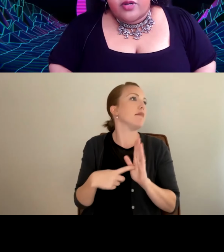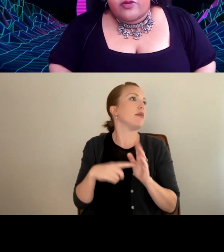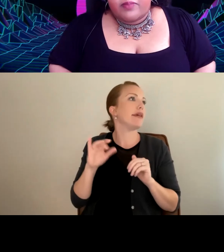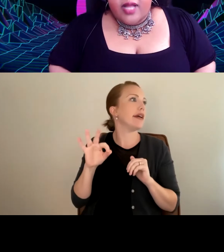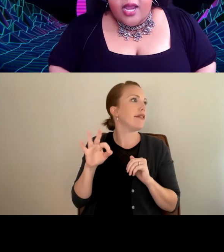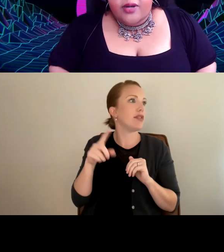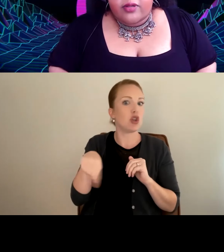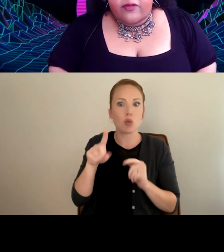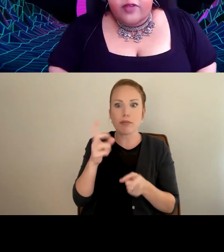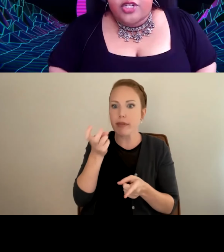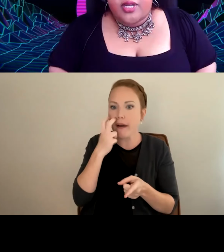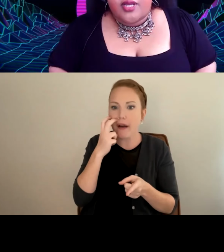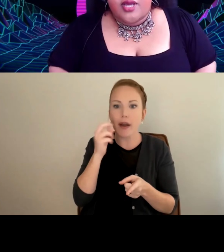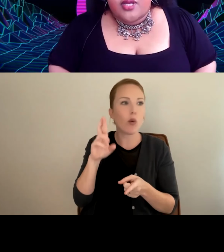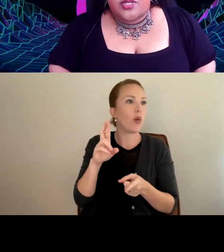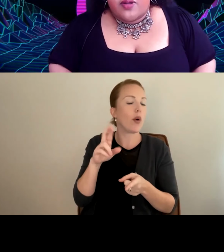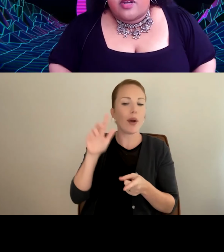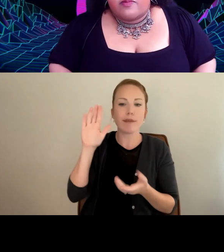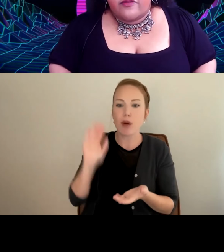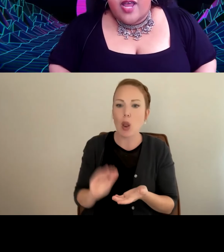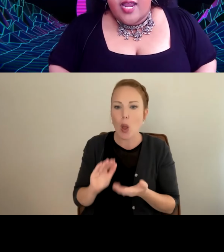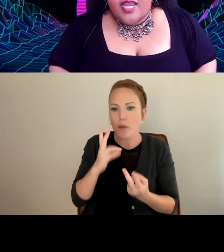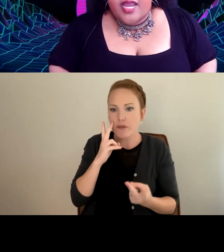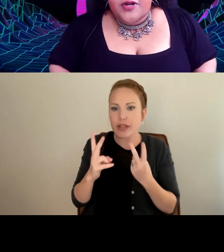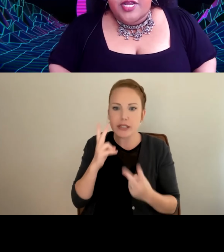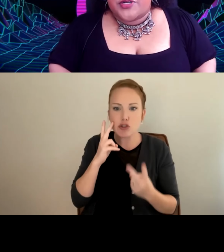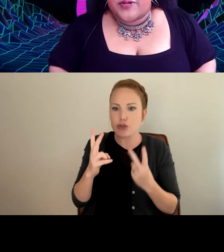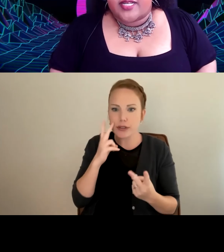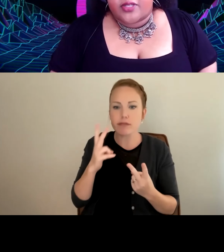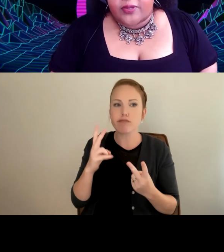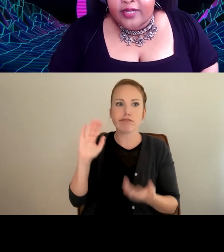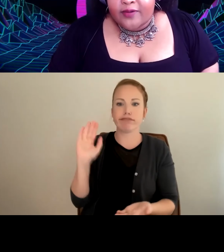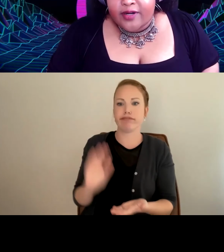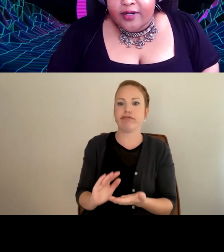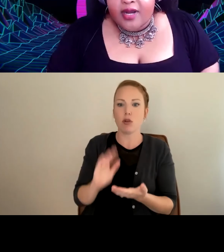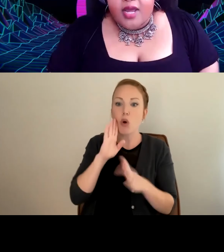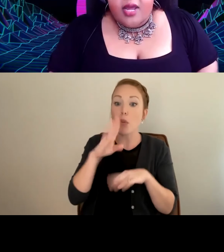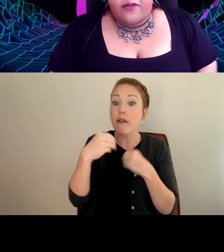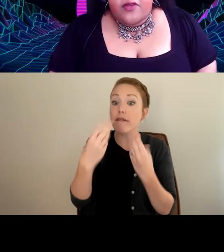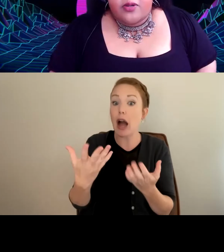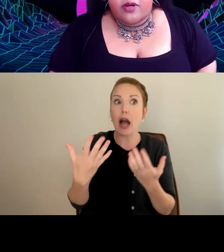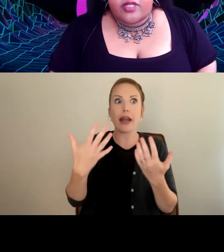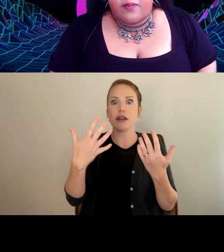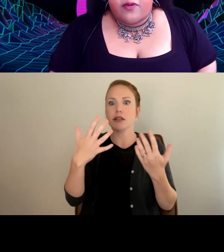who is blind or low-vision, it will provide an integrated screen reader. If you are someone